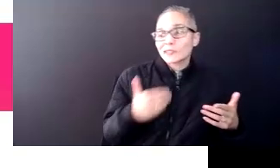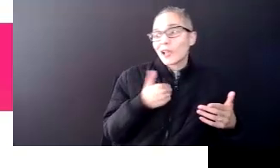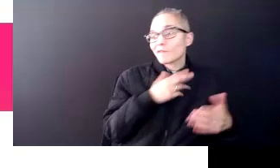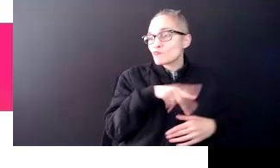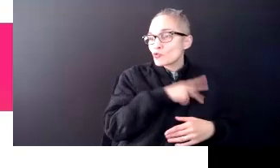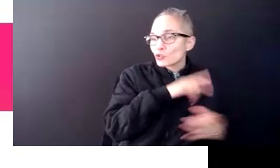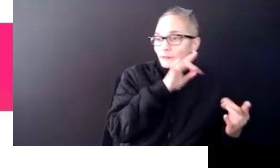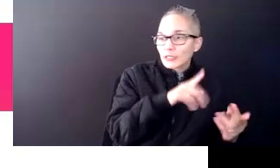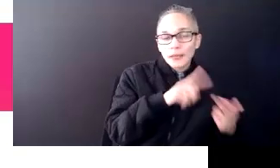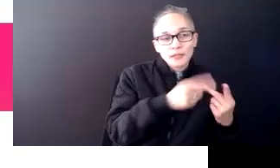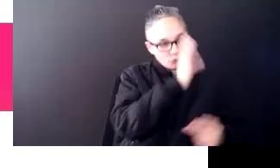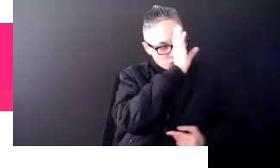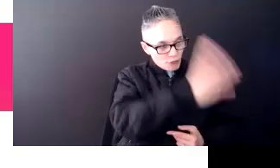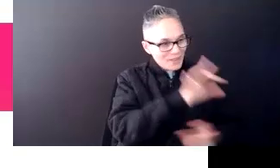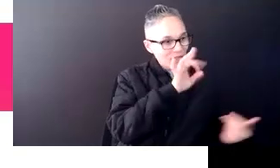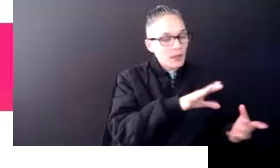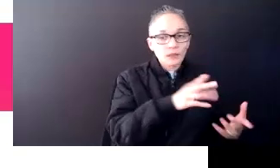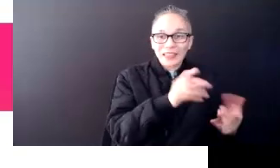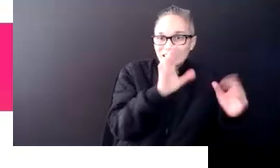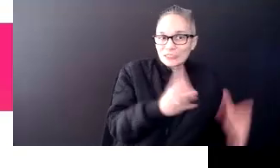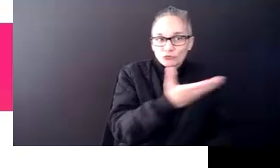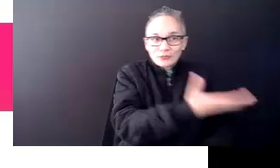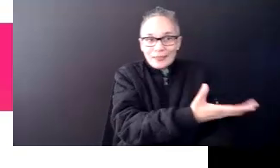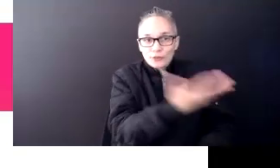and the instructor is present and engaged in the course.